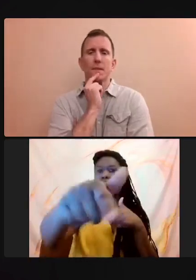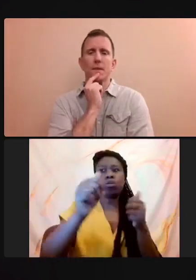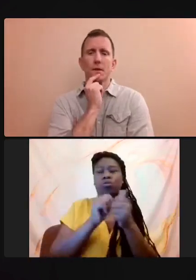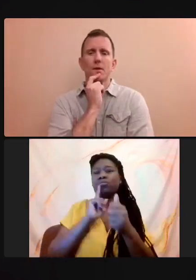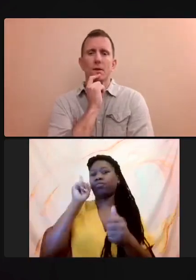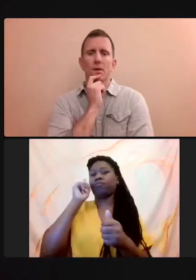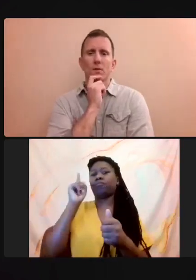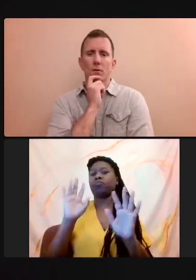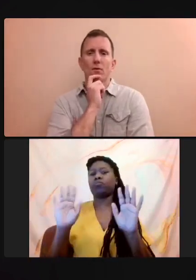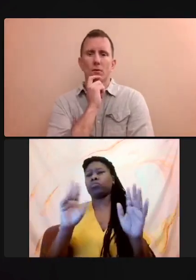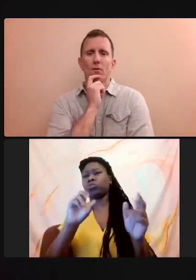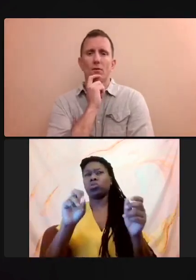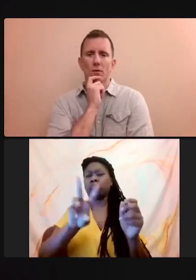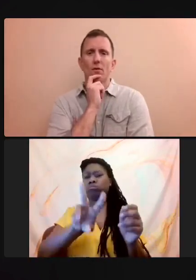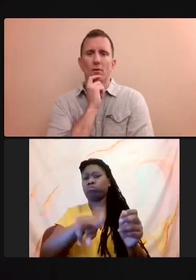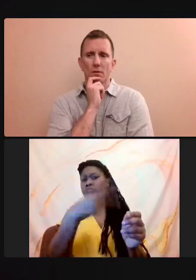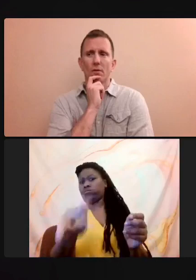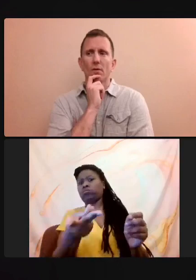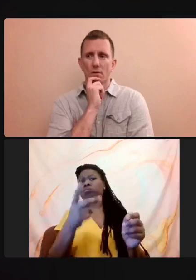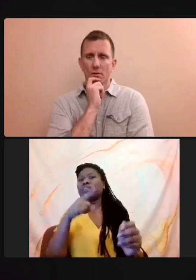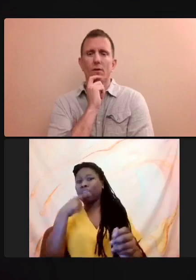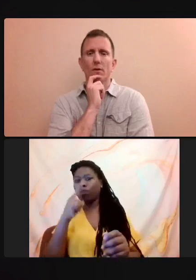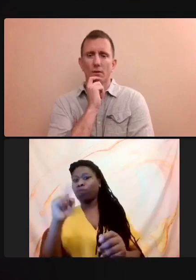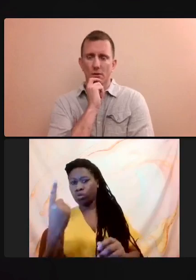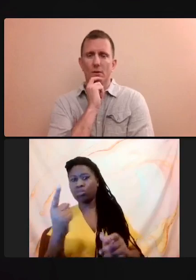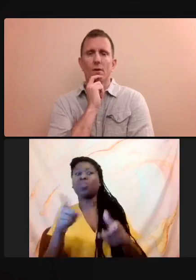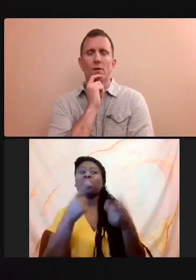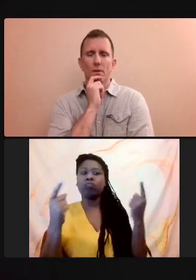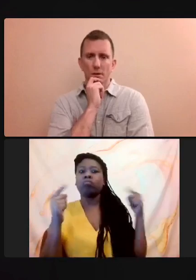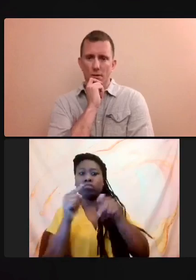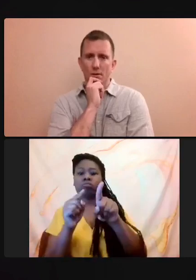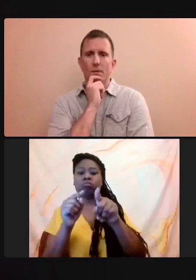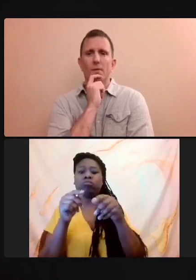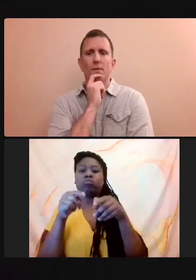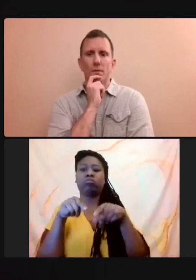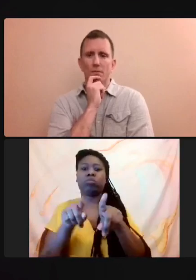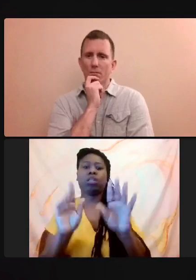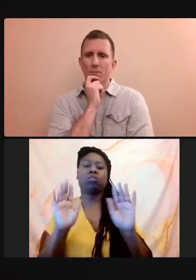So for example, if a hearing person, you know, they're in the i.t program,